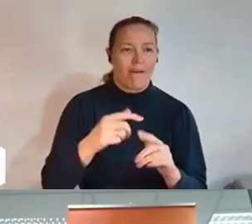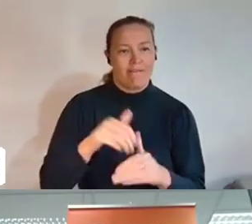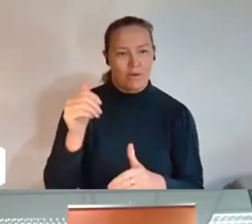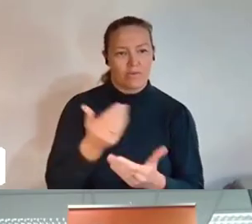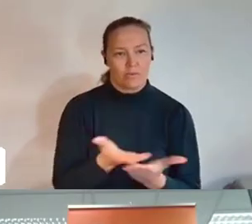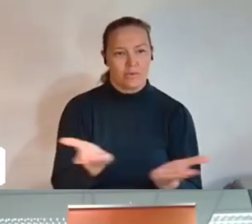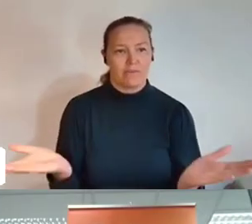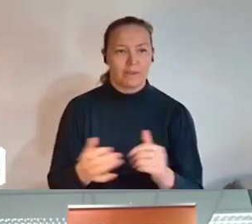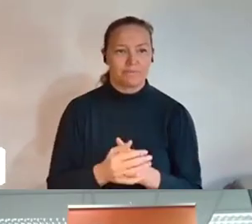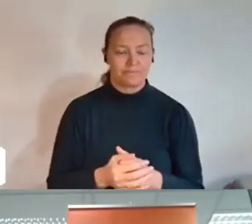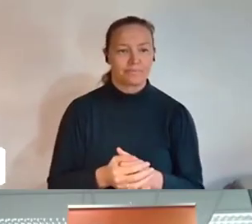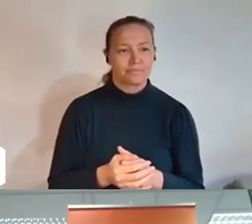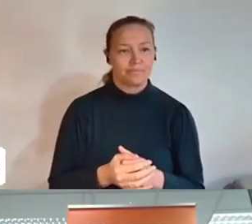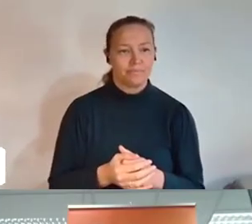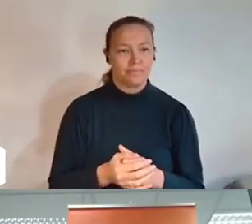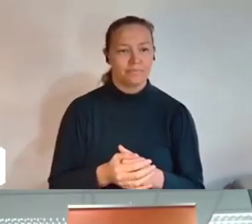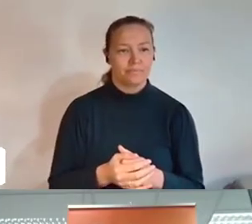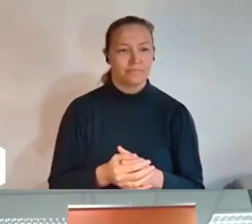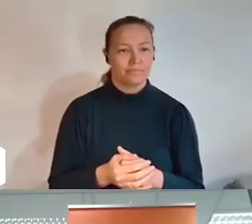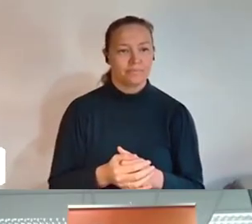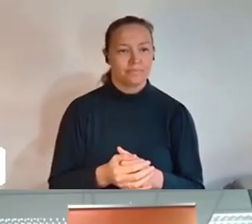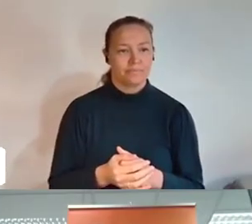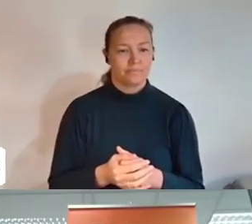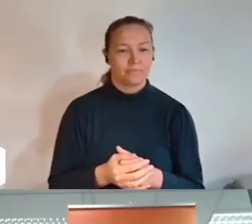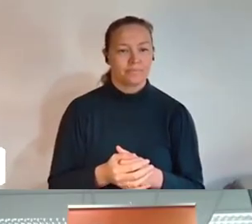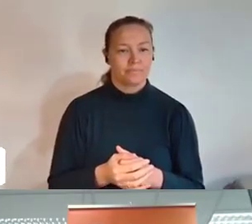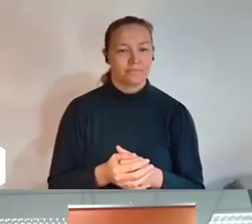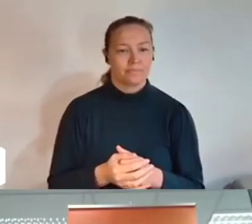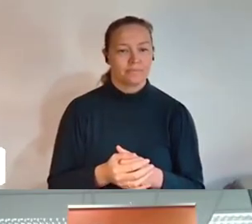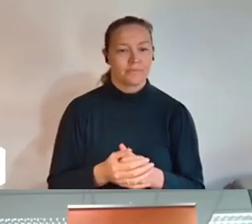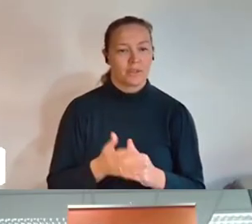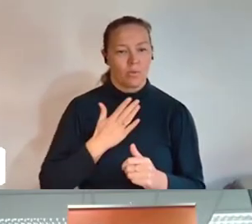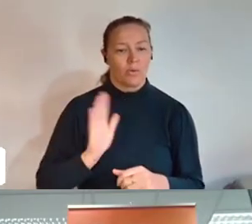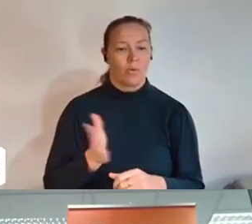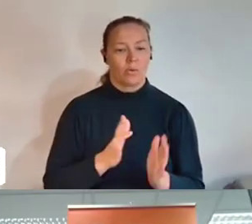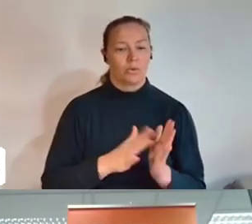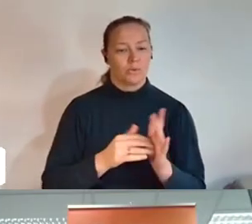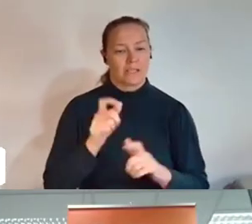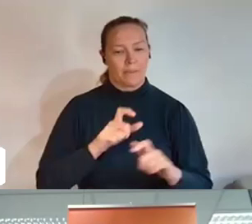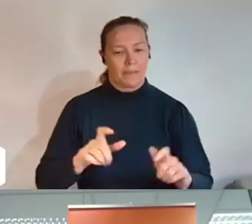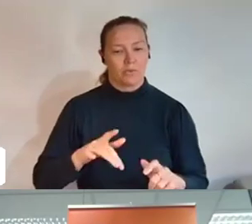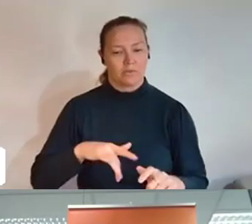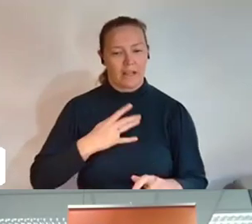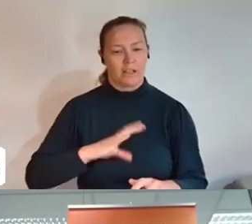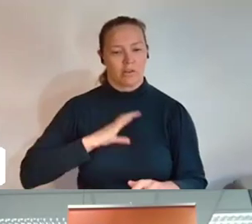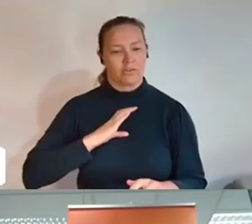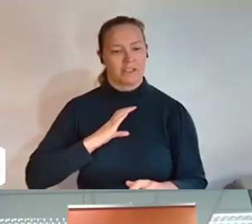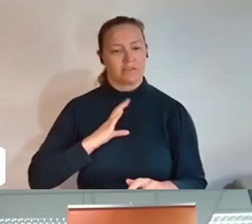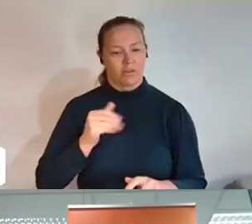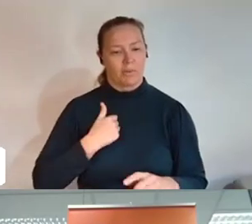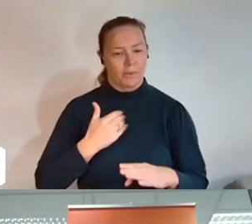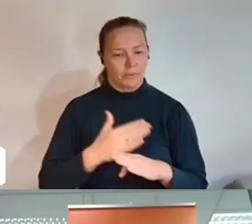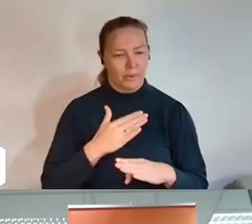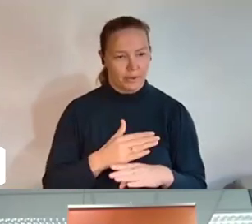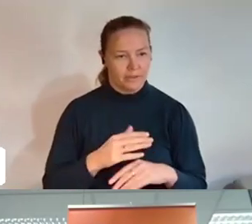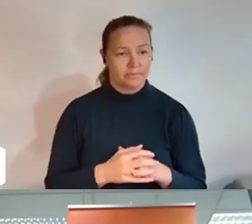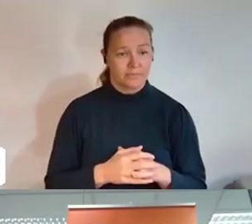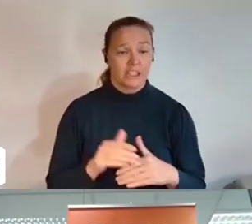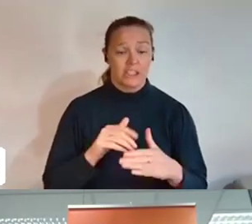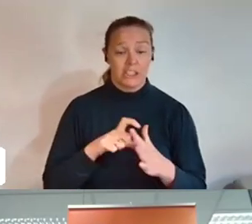that all New Zealanders can have confidence in the results. Democracy is for everyone and therefore